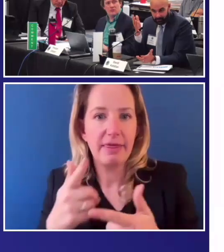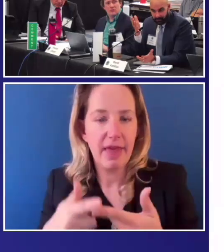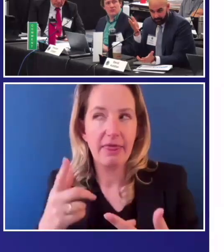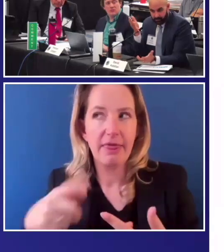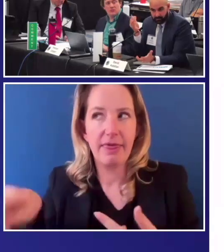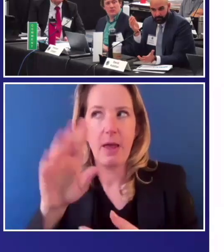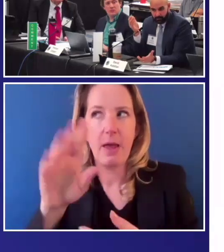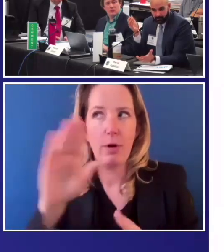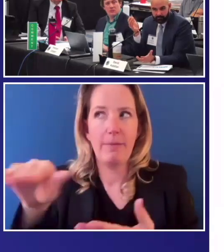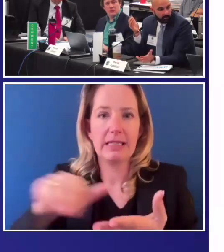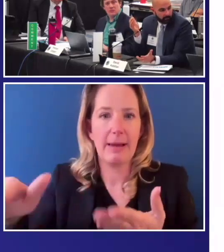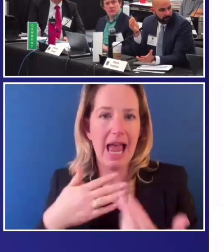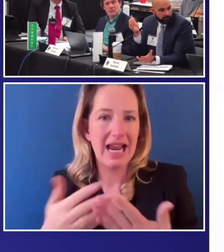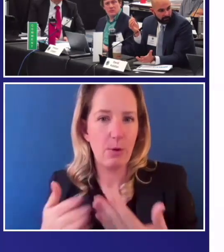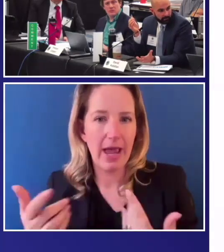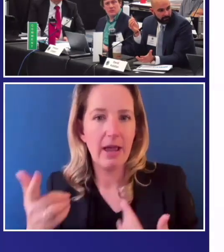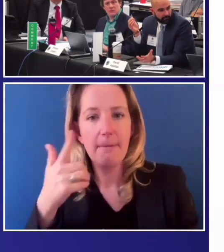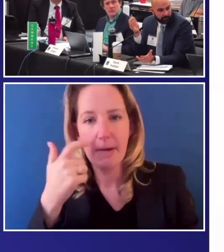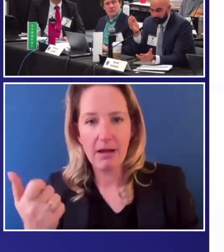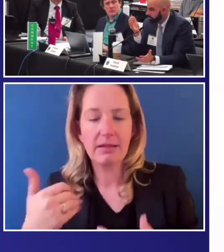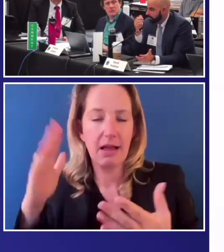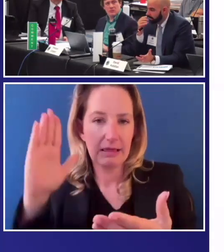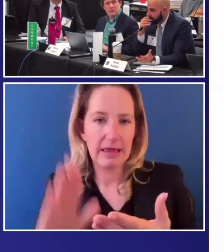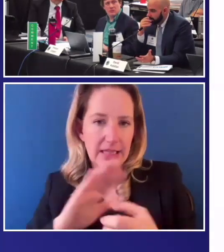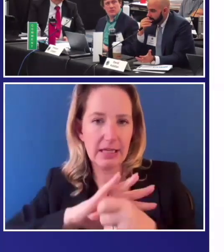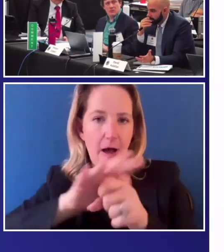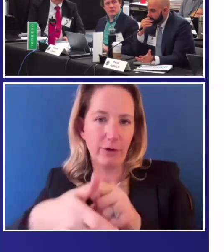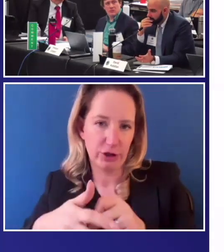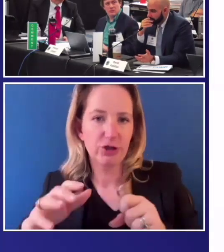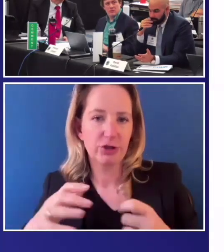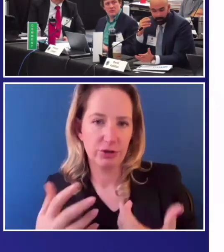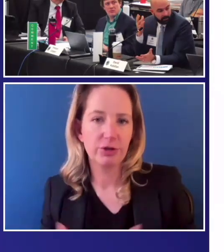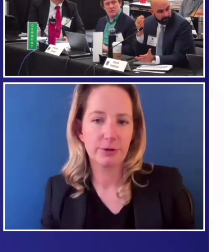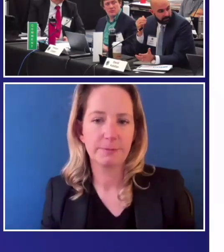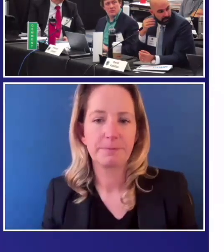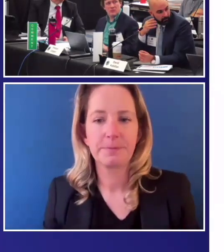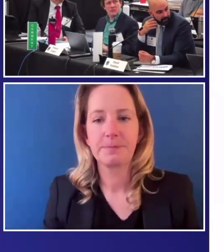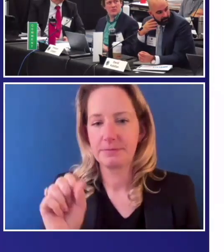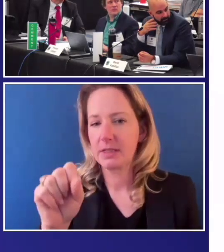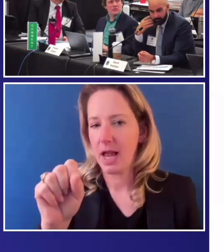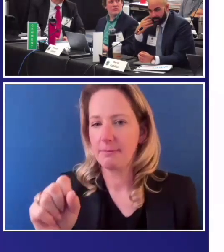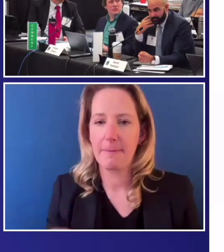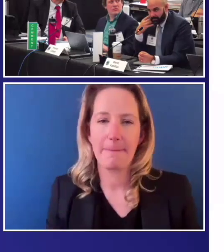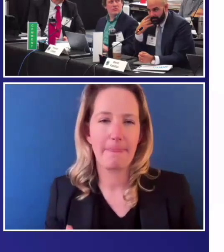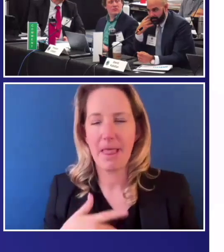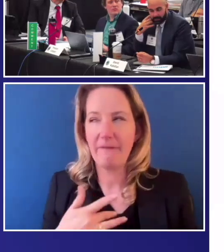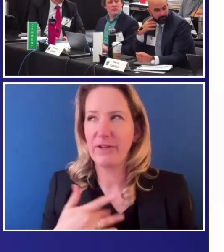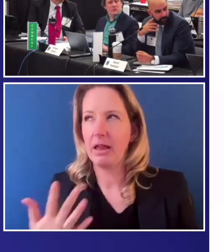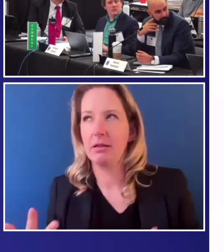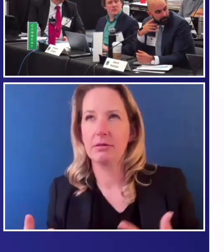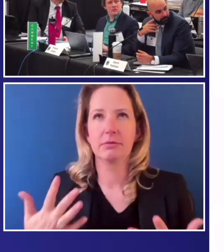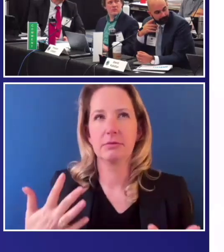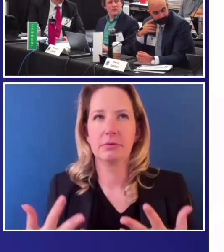because to Eric's point, we'd have far lower coverage levels. So yeah, I would just say I'm at a bit of an impasse of how to make it better than